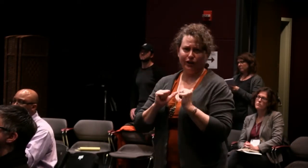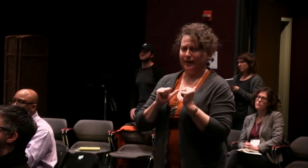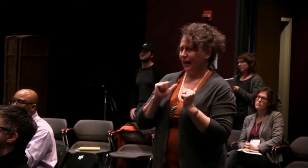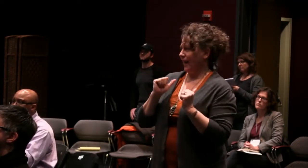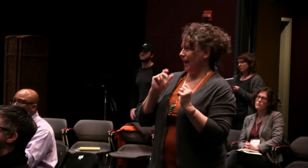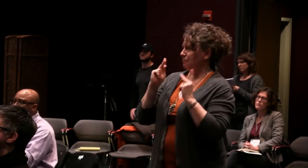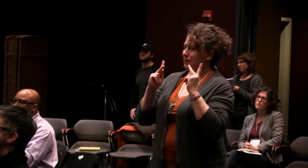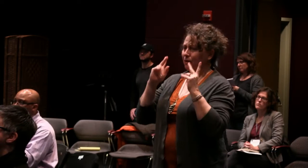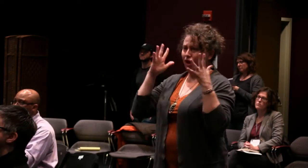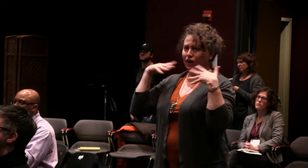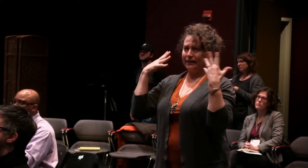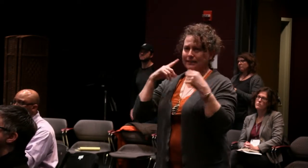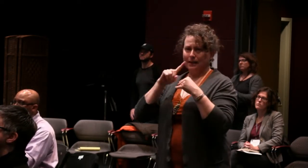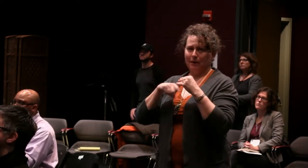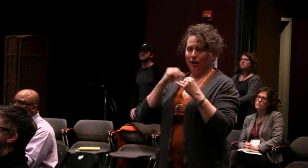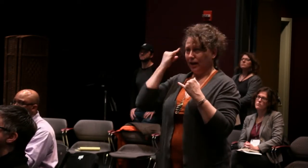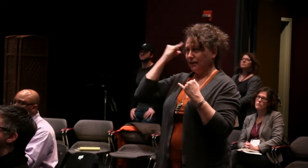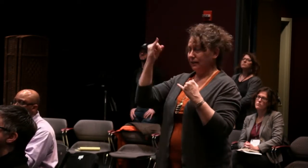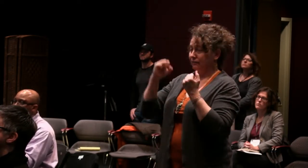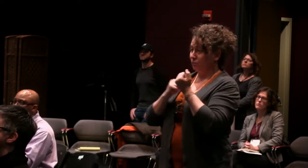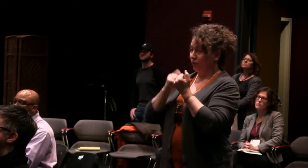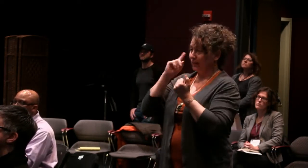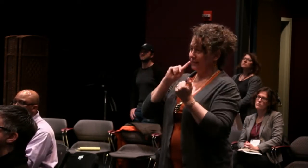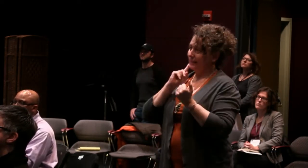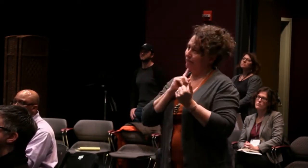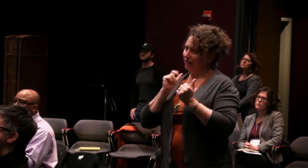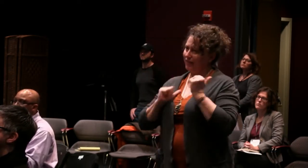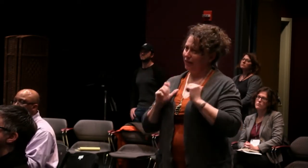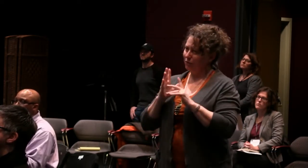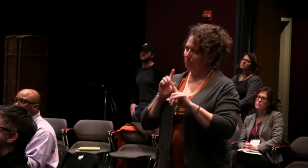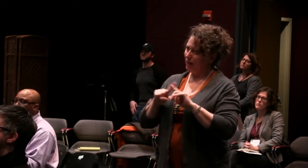So, how do we get grant support to do that?